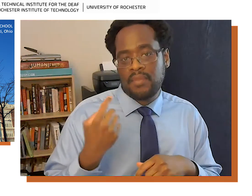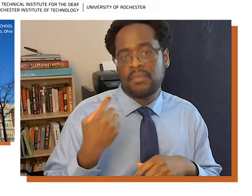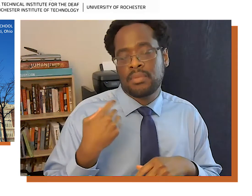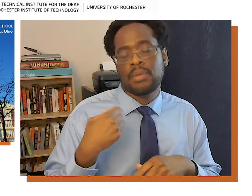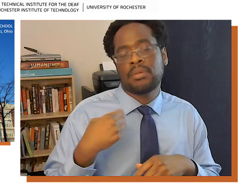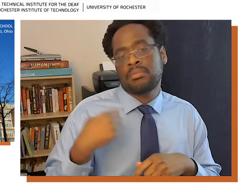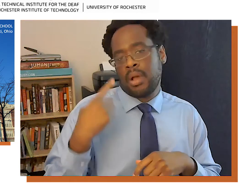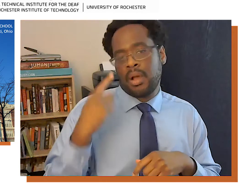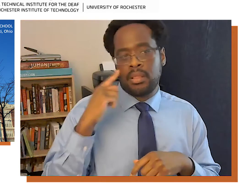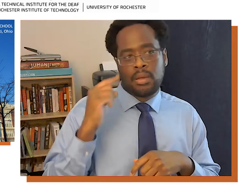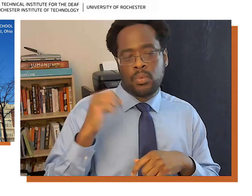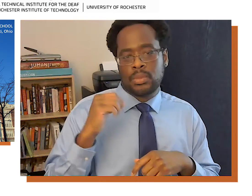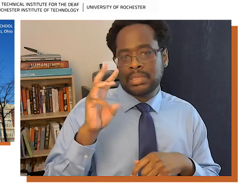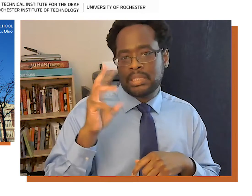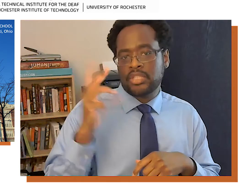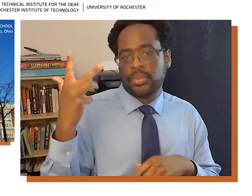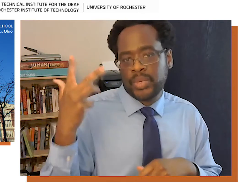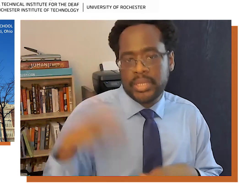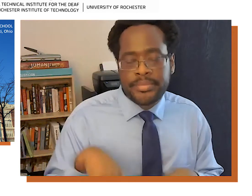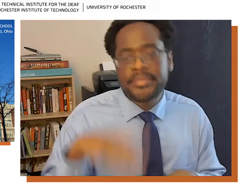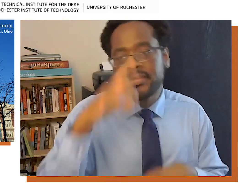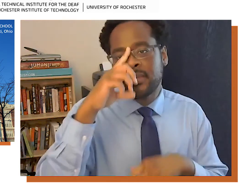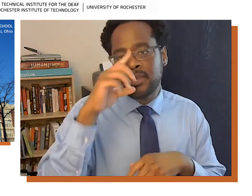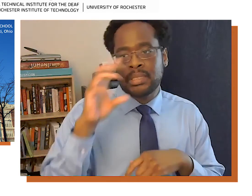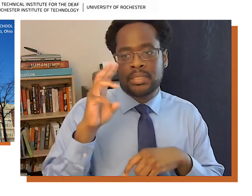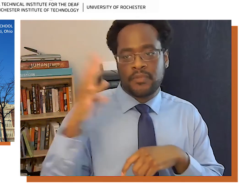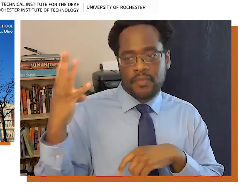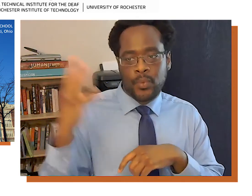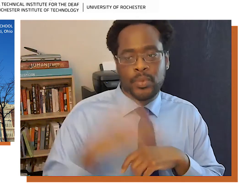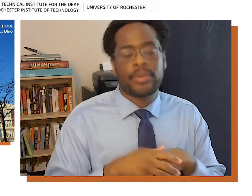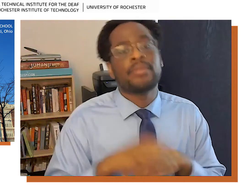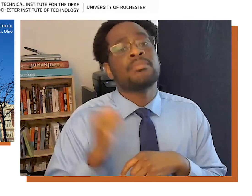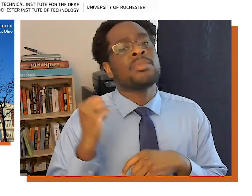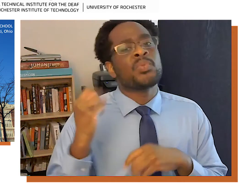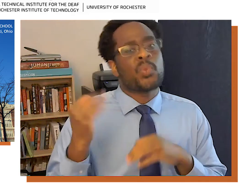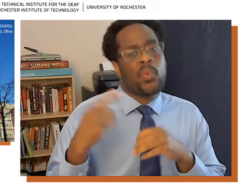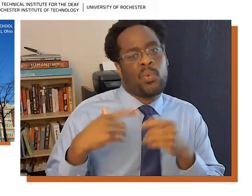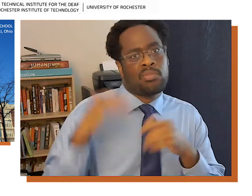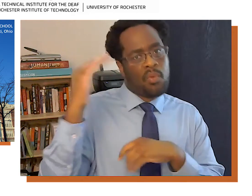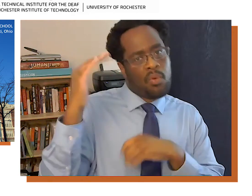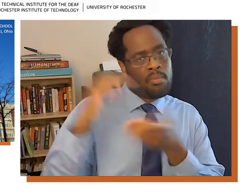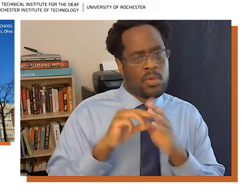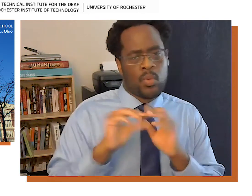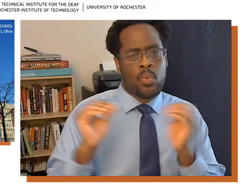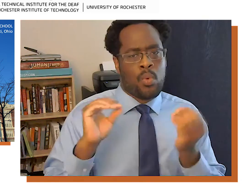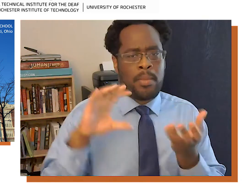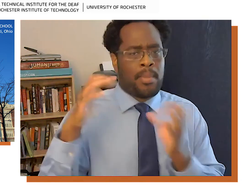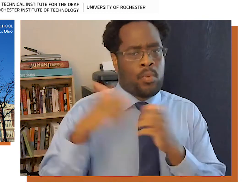I was about 12, and I was already 6'3", almost 6'4", so no one messed with me